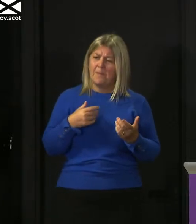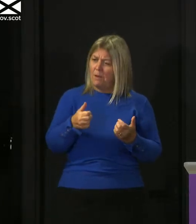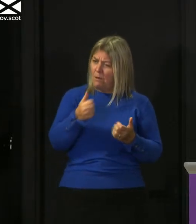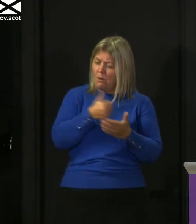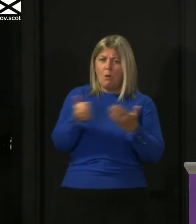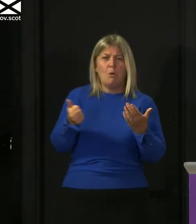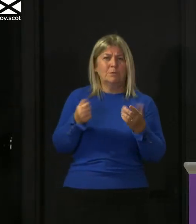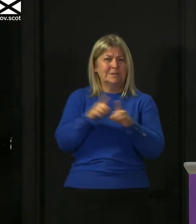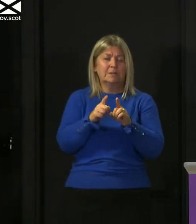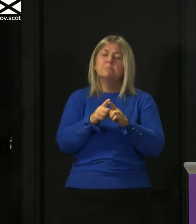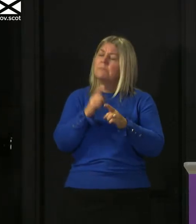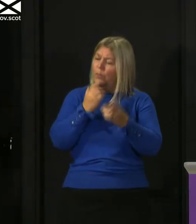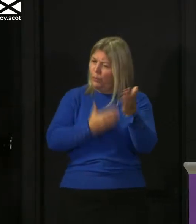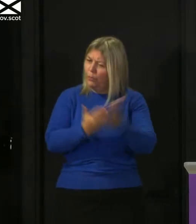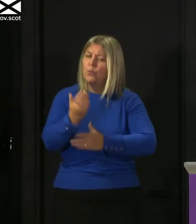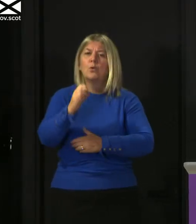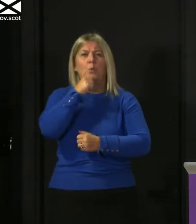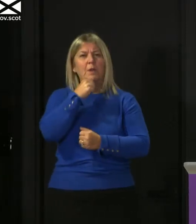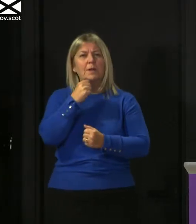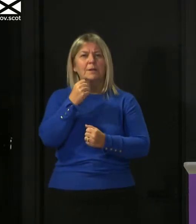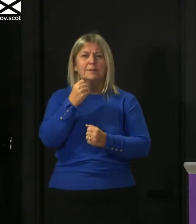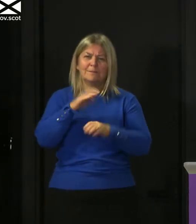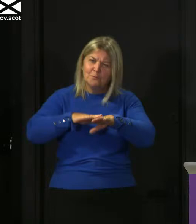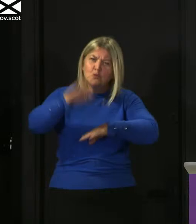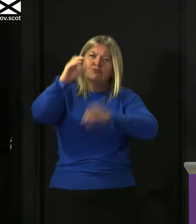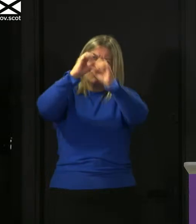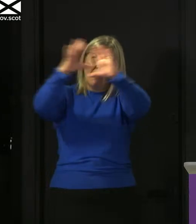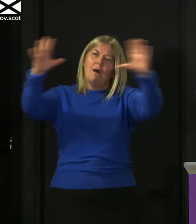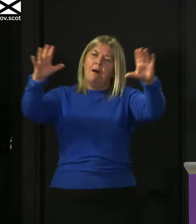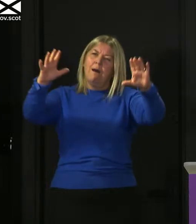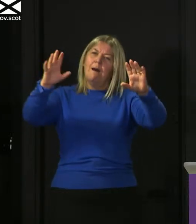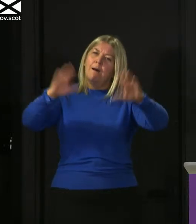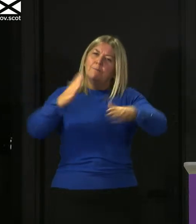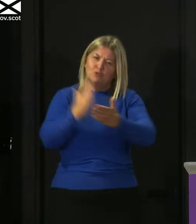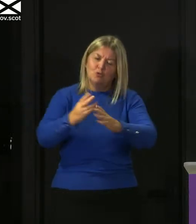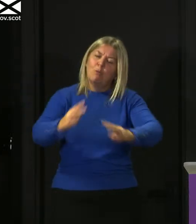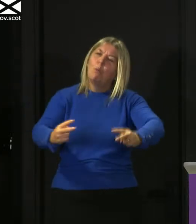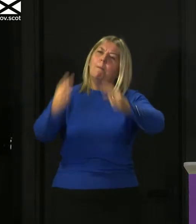We will get through this, one day we will look back on COVID as something in the past, not